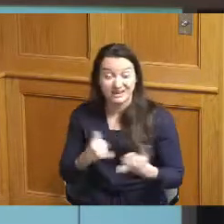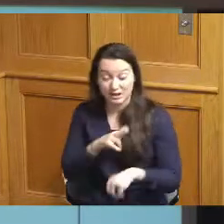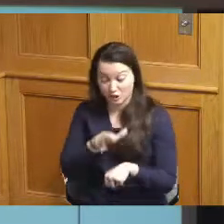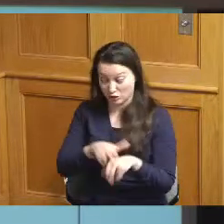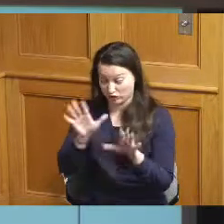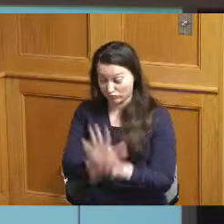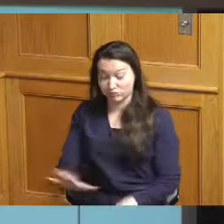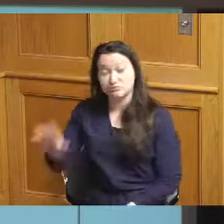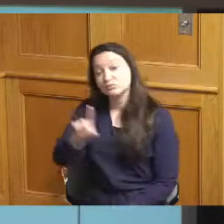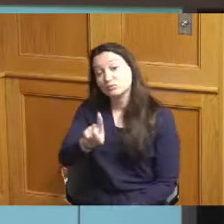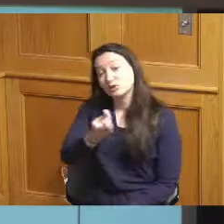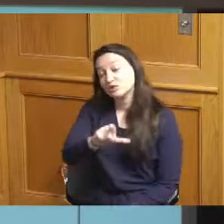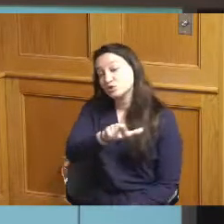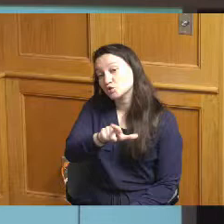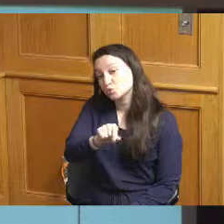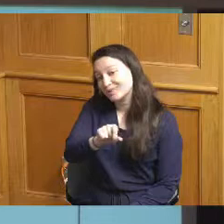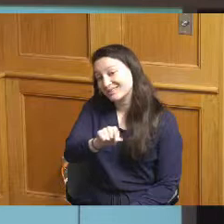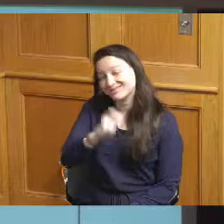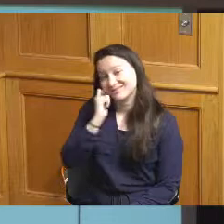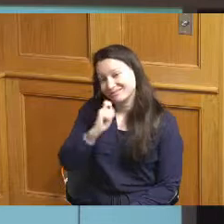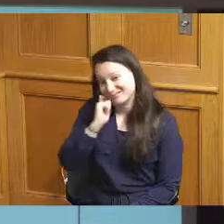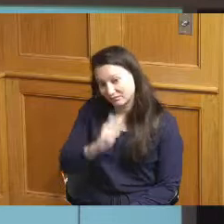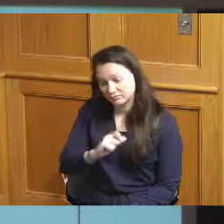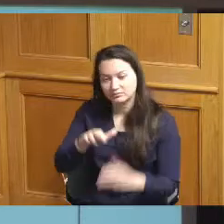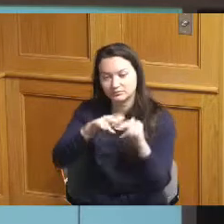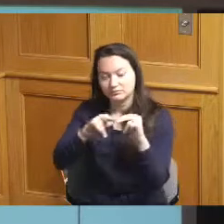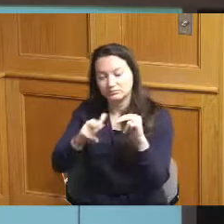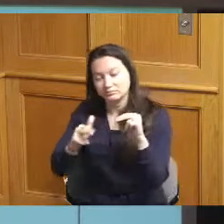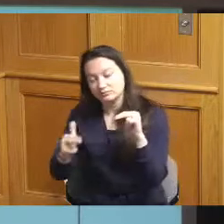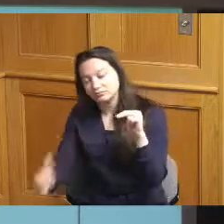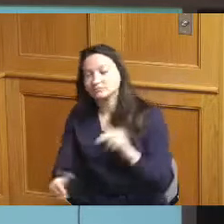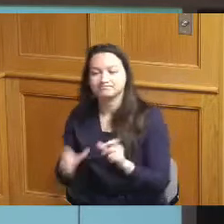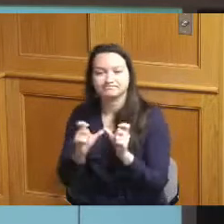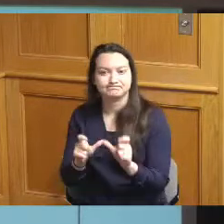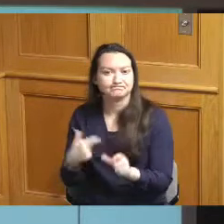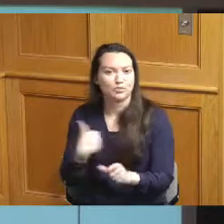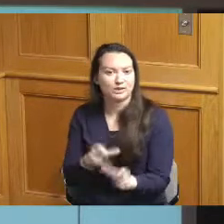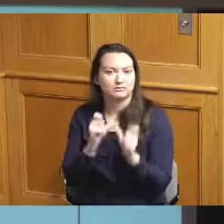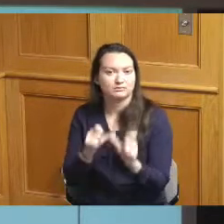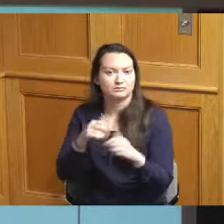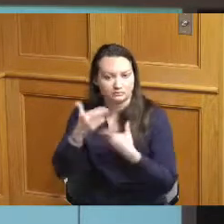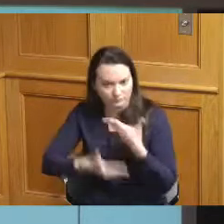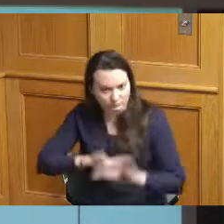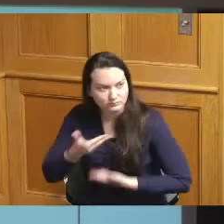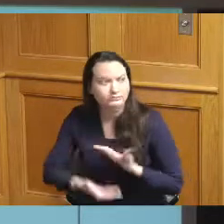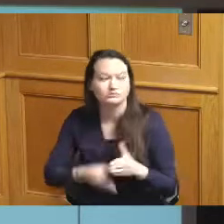we are at 120 cases per day and declining so we are certainly heading in the right direction our